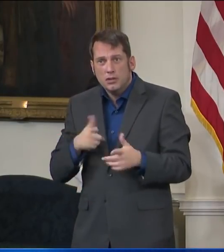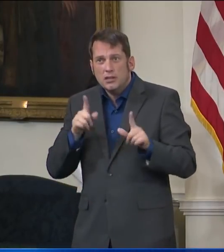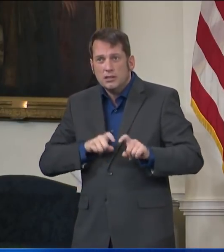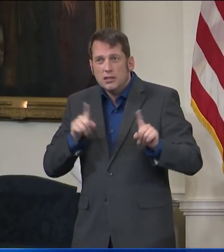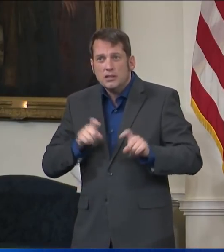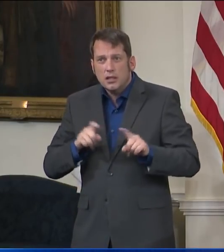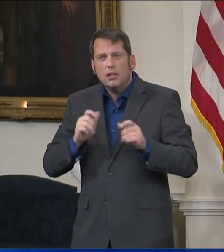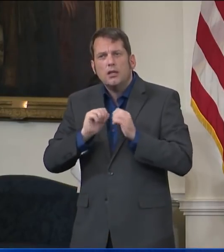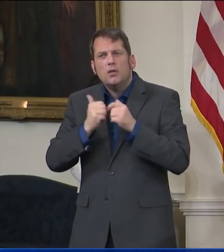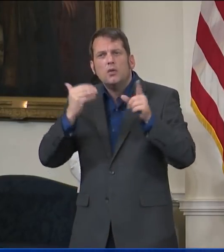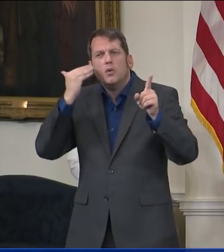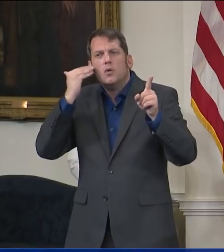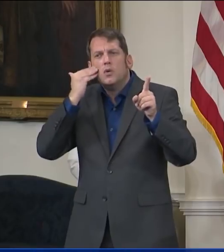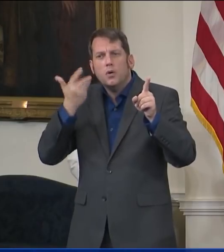I’M NOT SURE HOW THEY’RE PRIORITIZING.